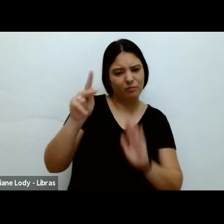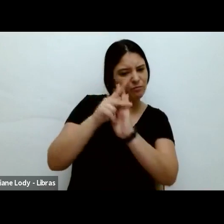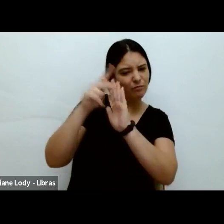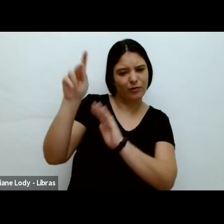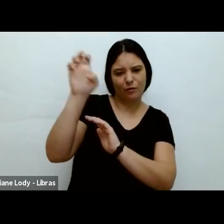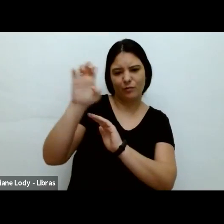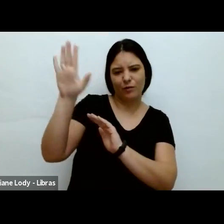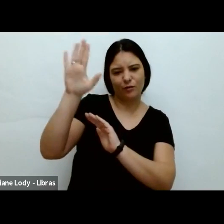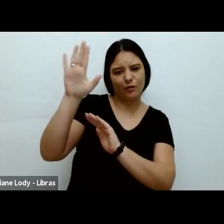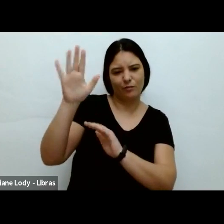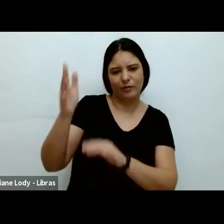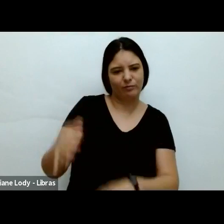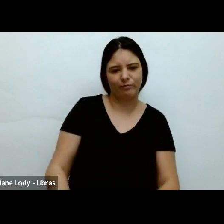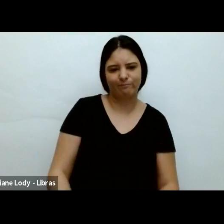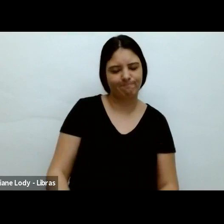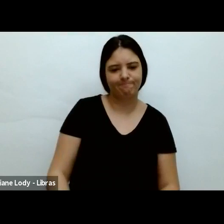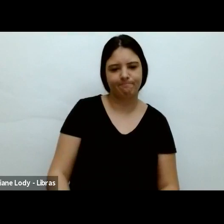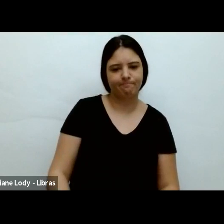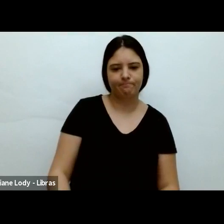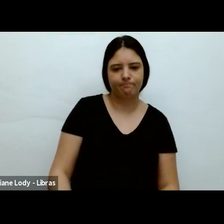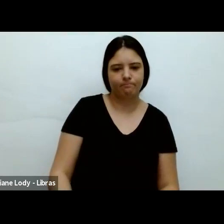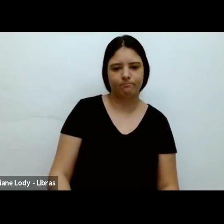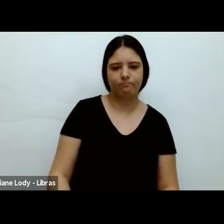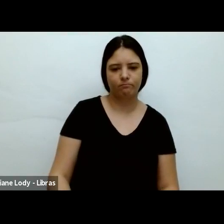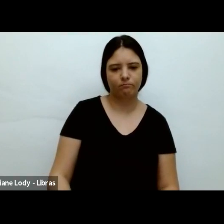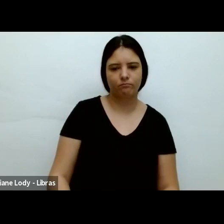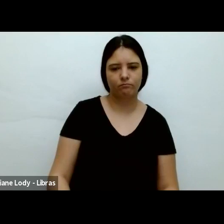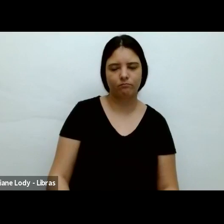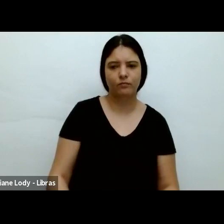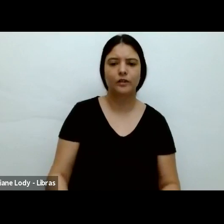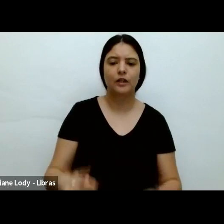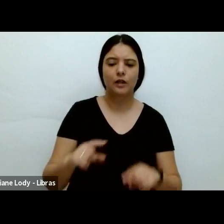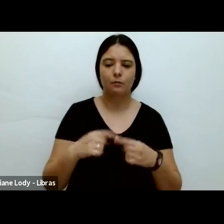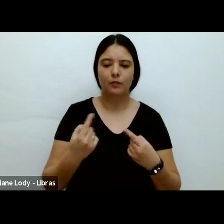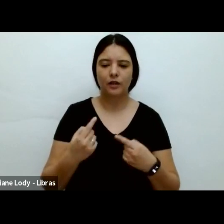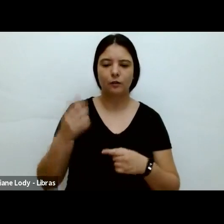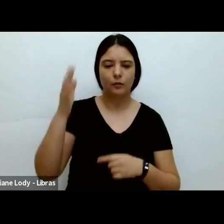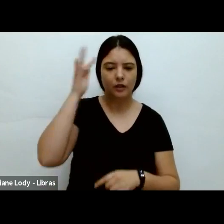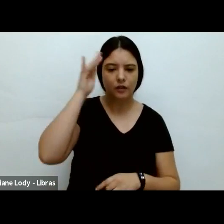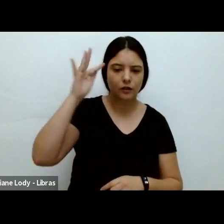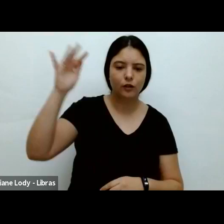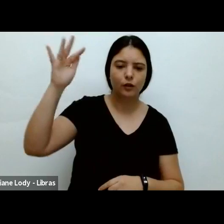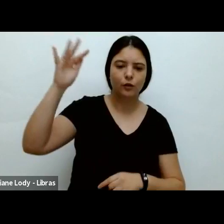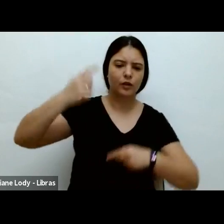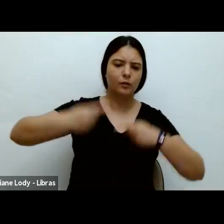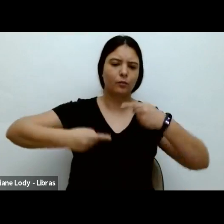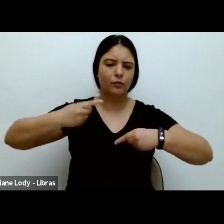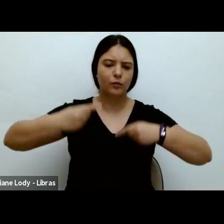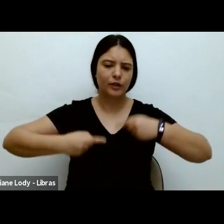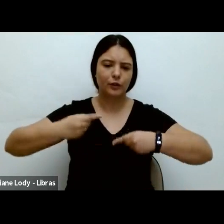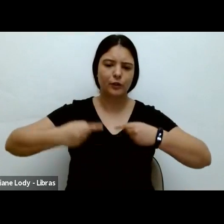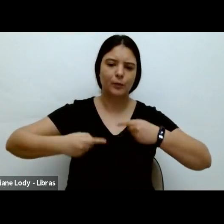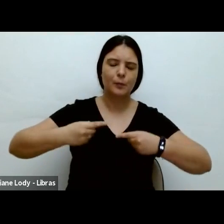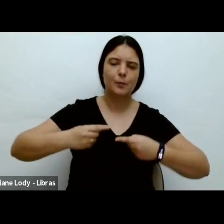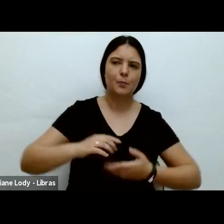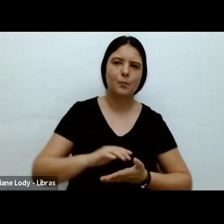not as a political their fear a political theory theory it's. s not Birth list s not Birth list because the IDea